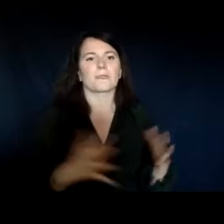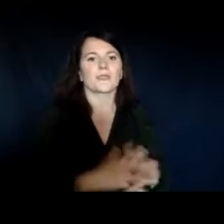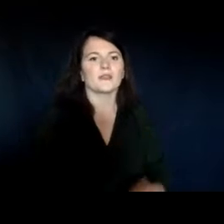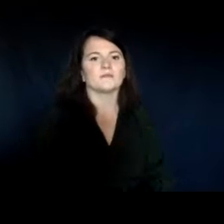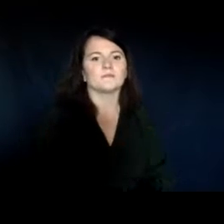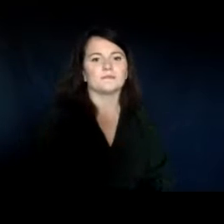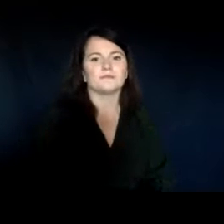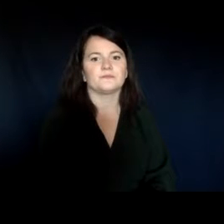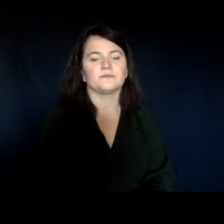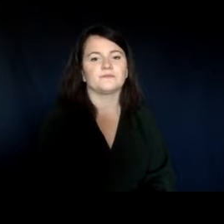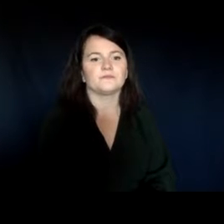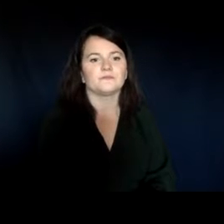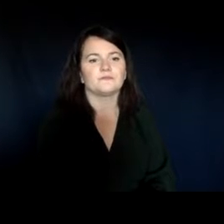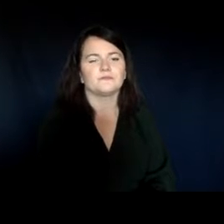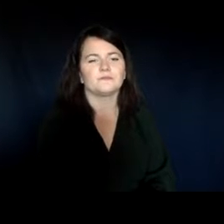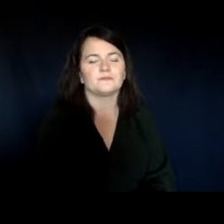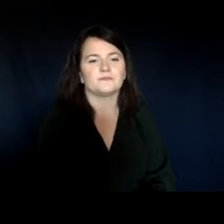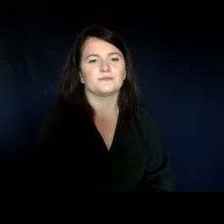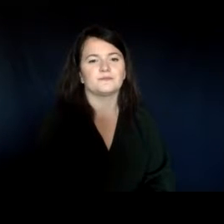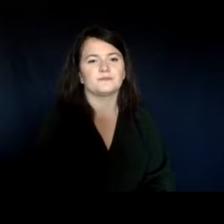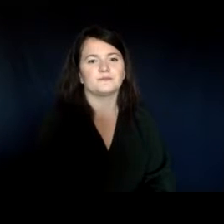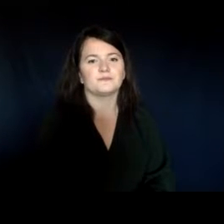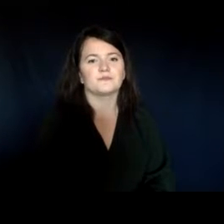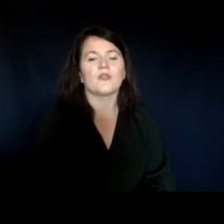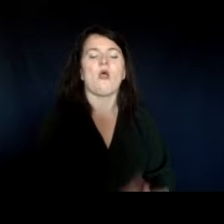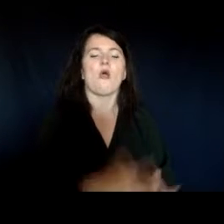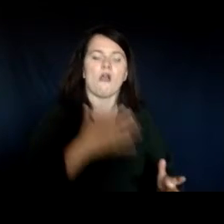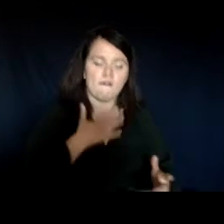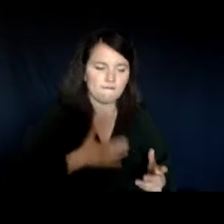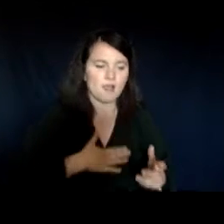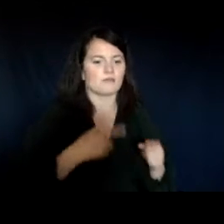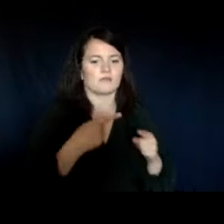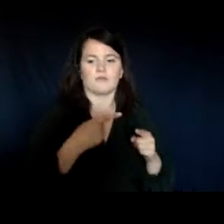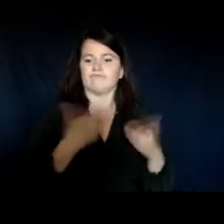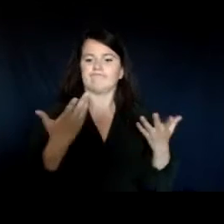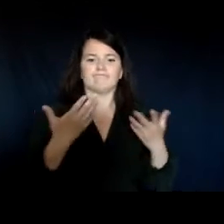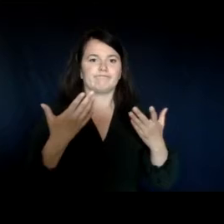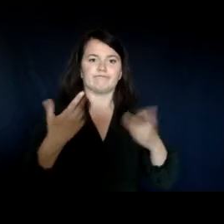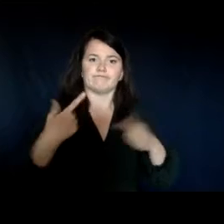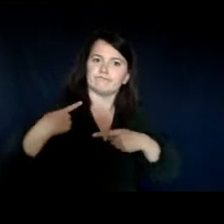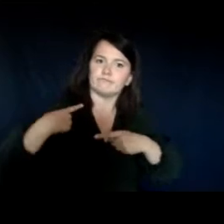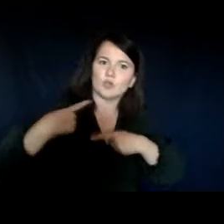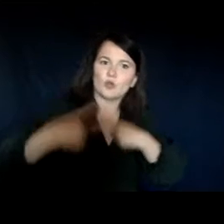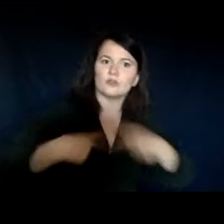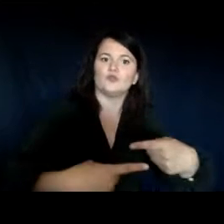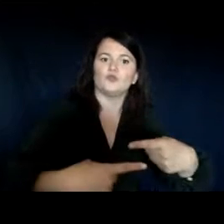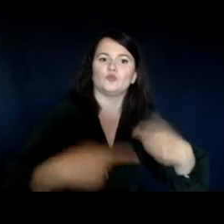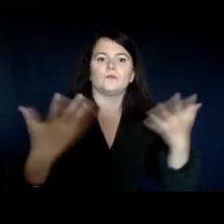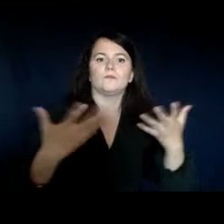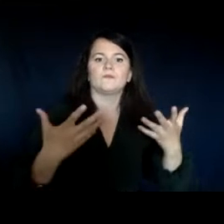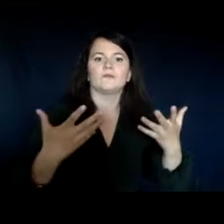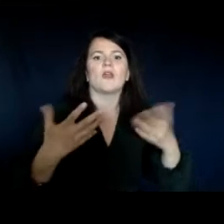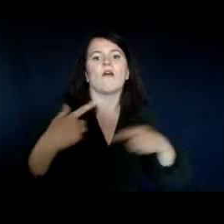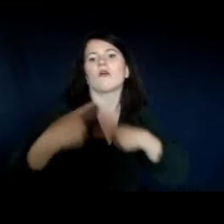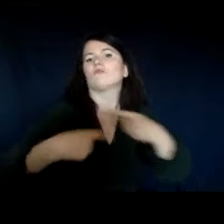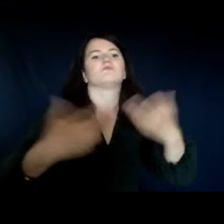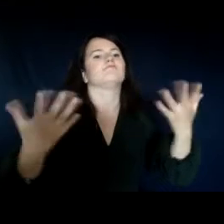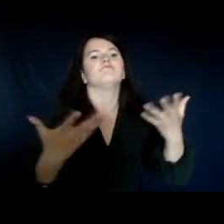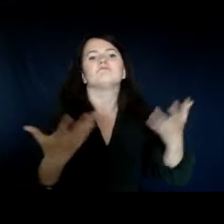to continue the delivery of support